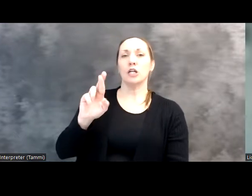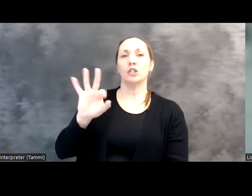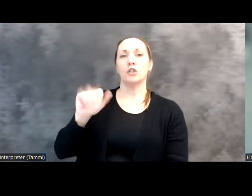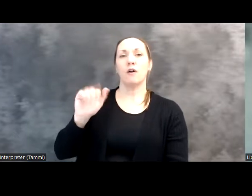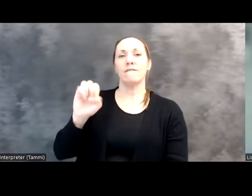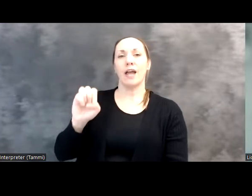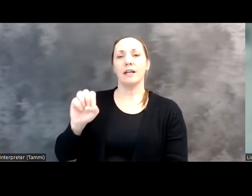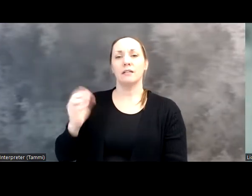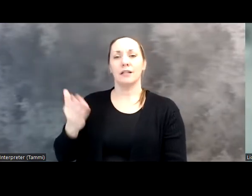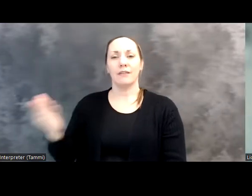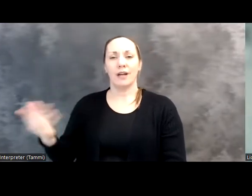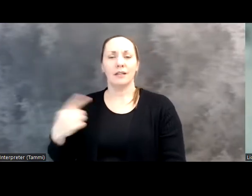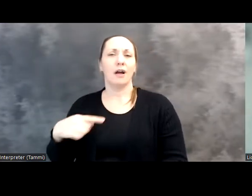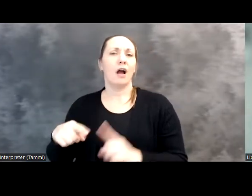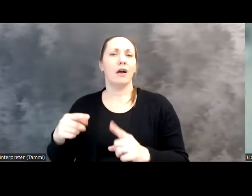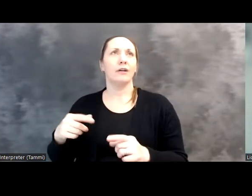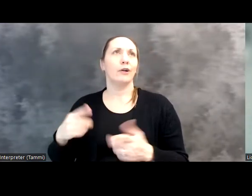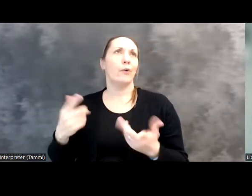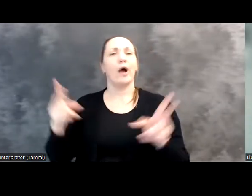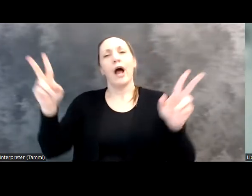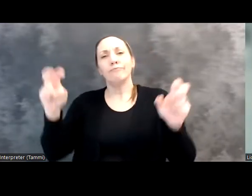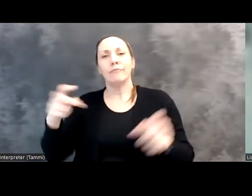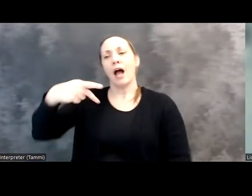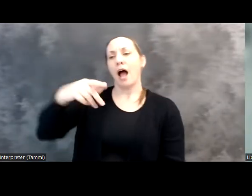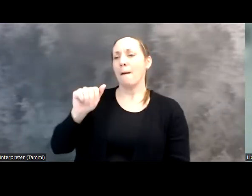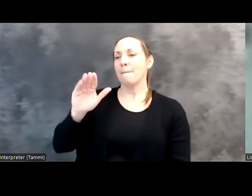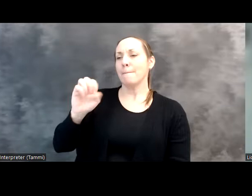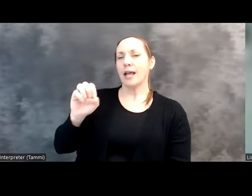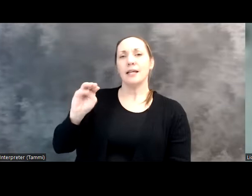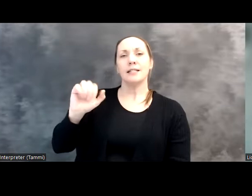the future landscape ofism planted brain computer interface